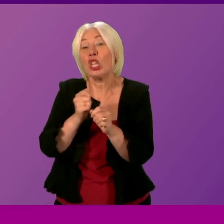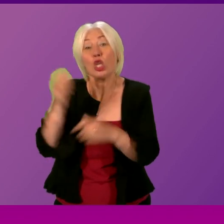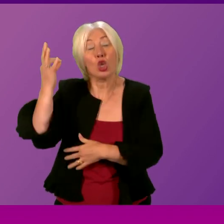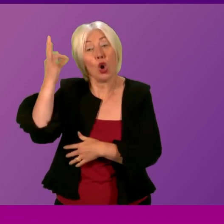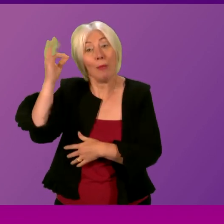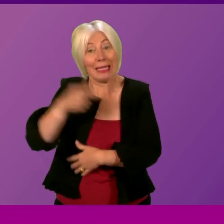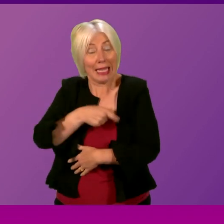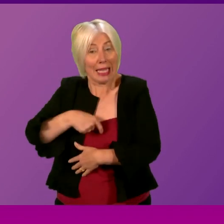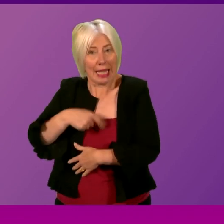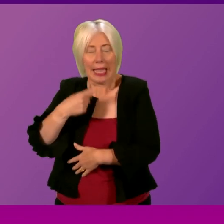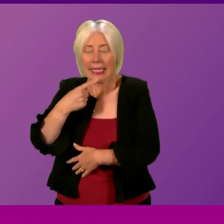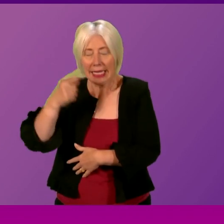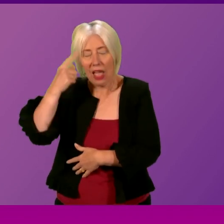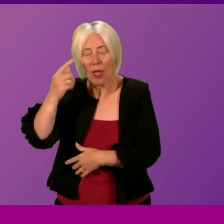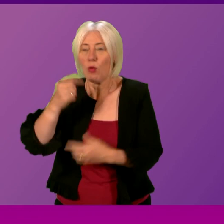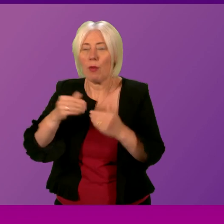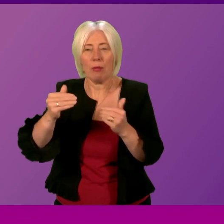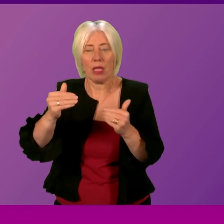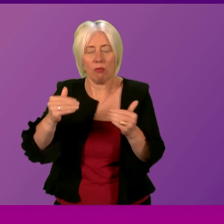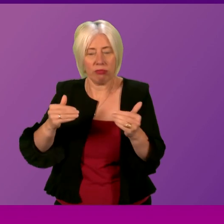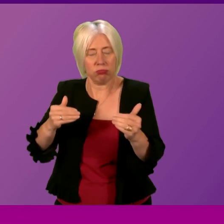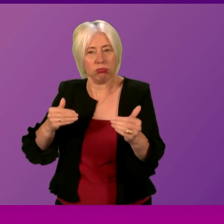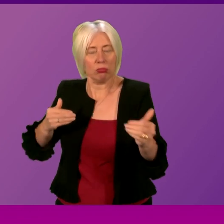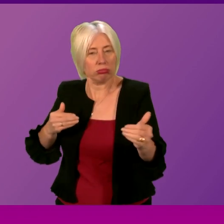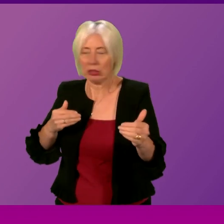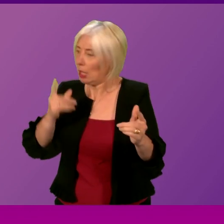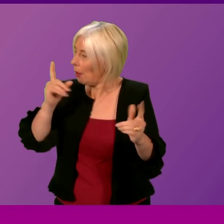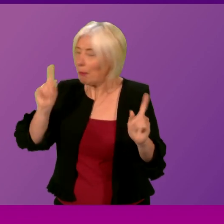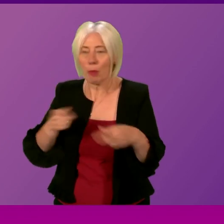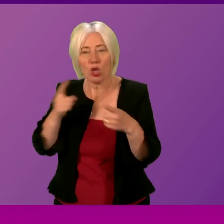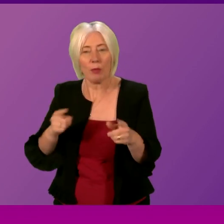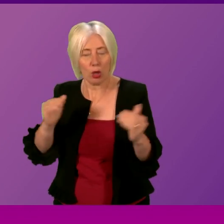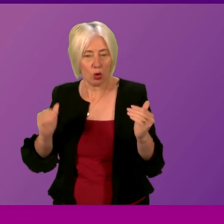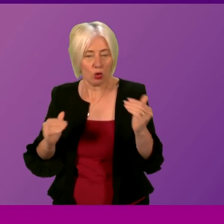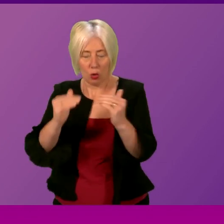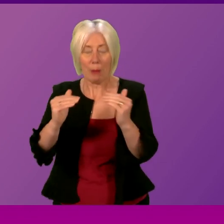“likely to take the UK further away from being able to meet its legal commitments”.